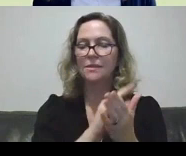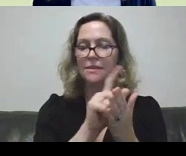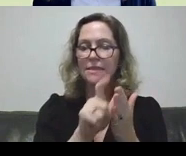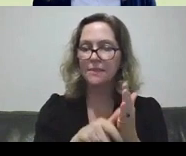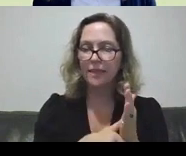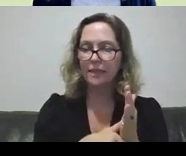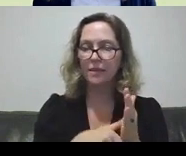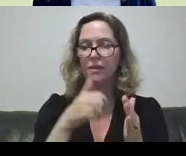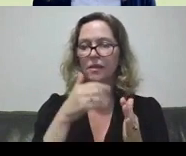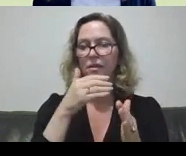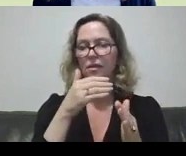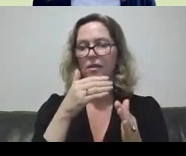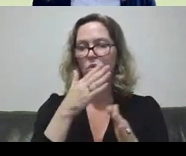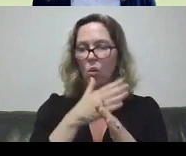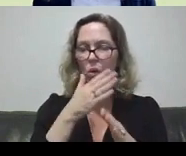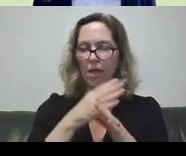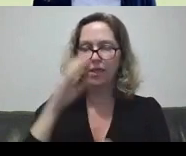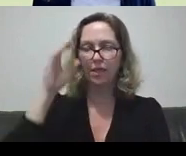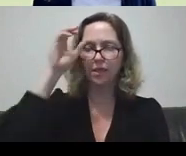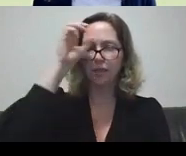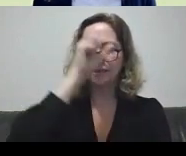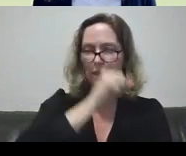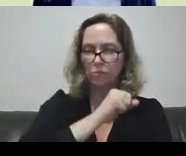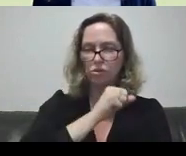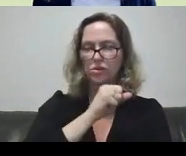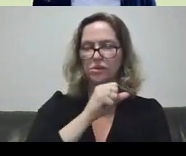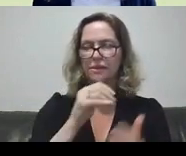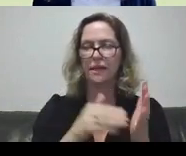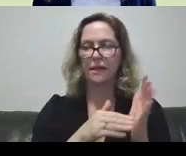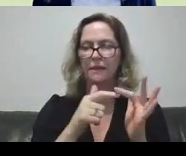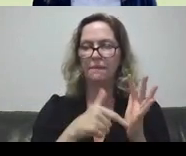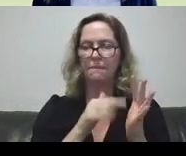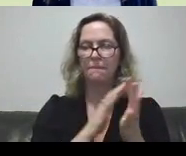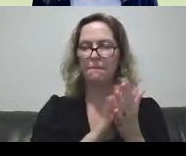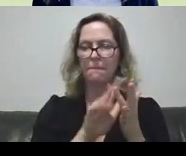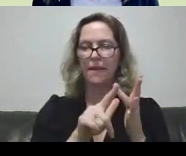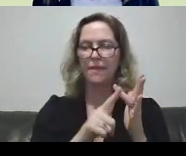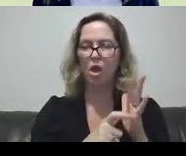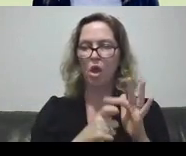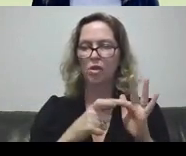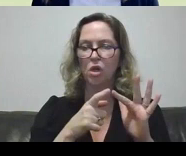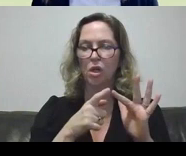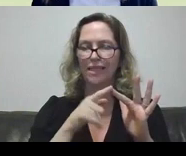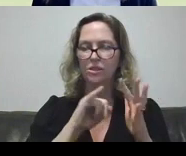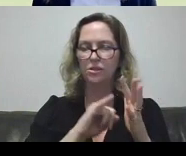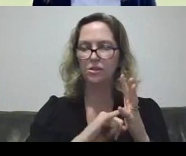model assumptions and methodologies for 2022 to 2023 it's helpful when you're